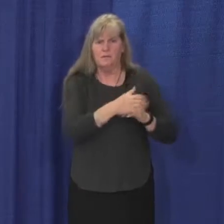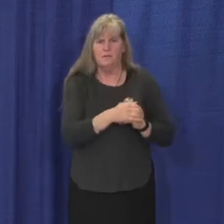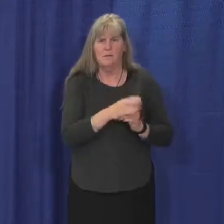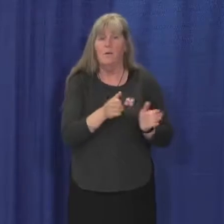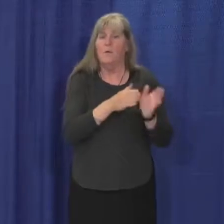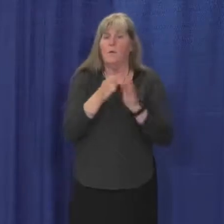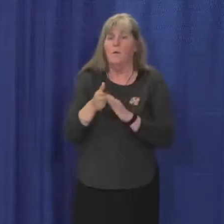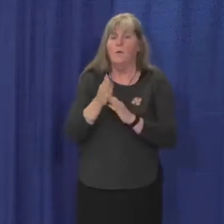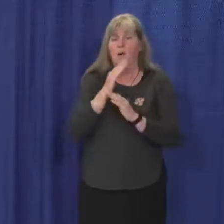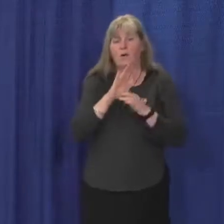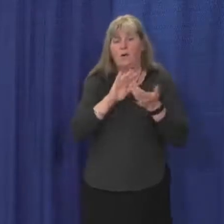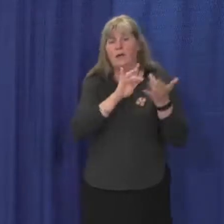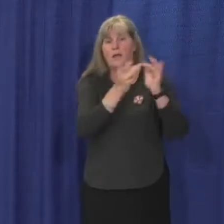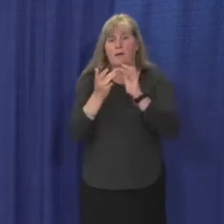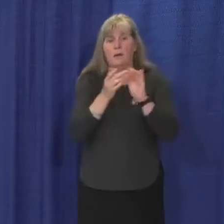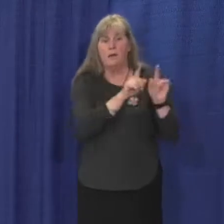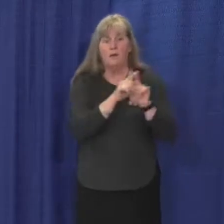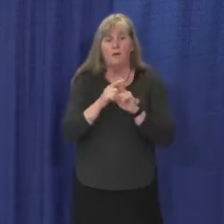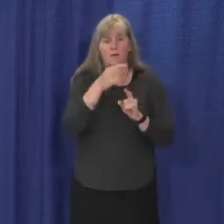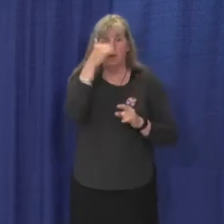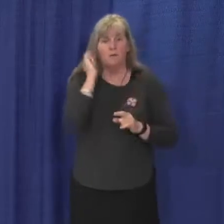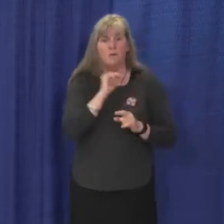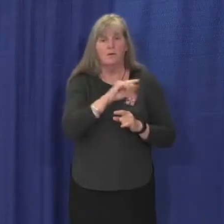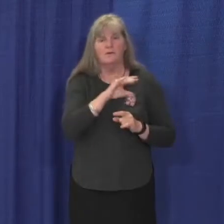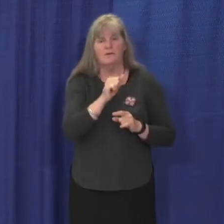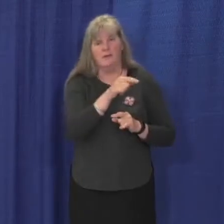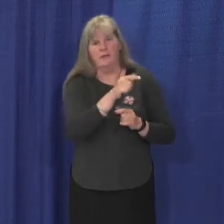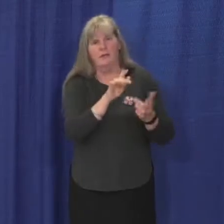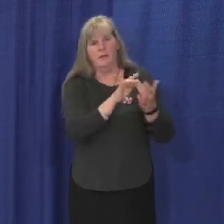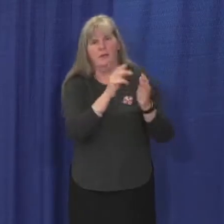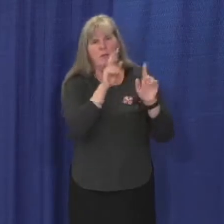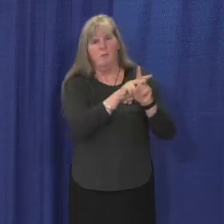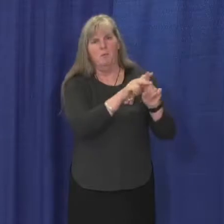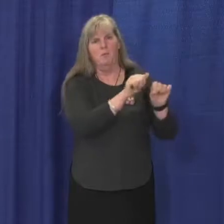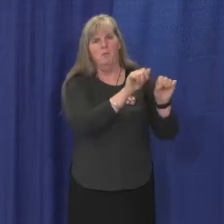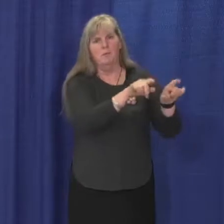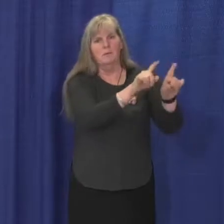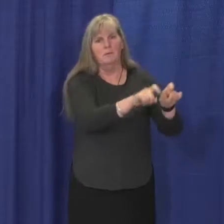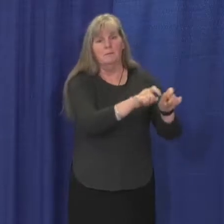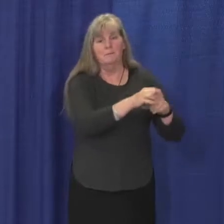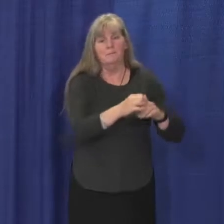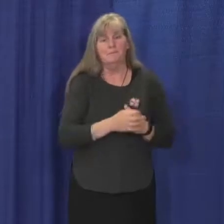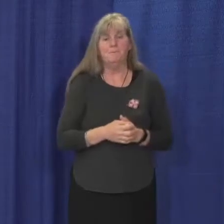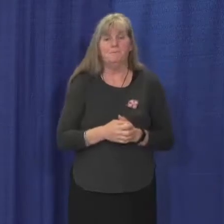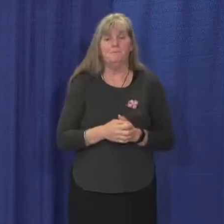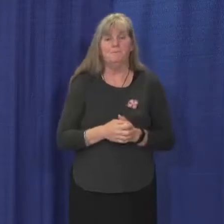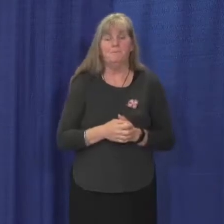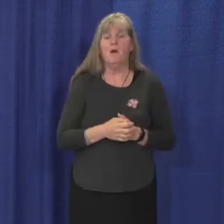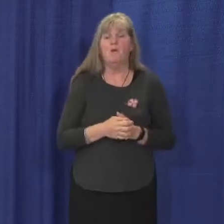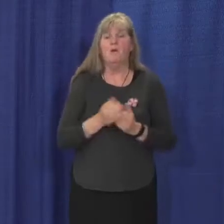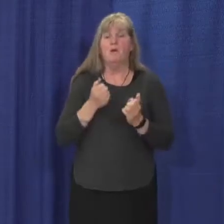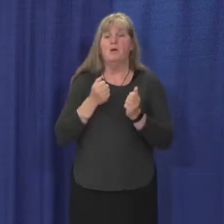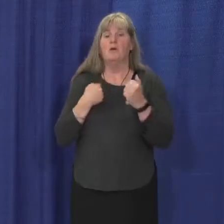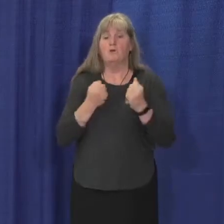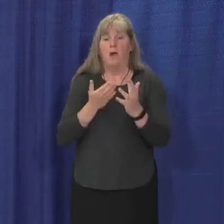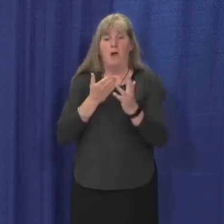appointment or book online at YUKON.ca.